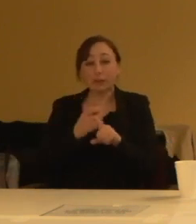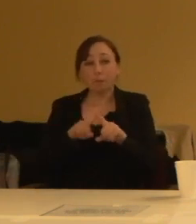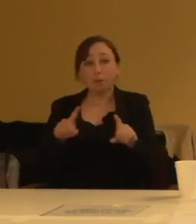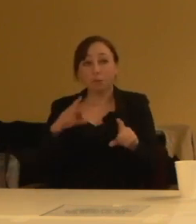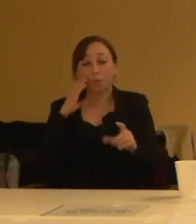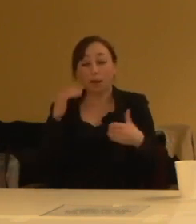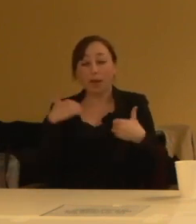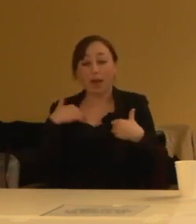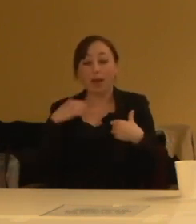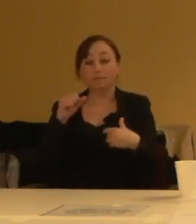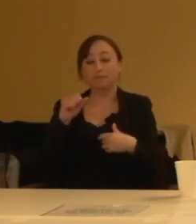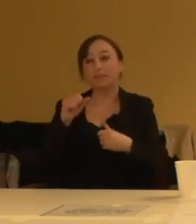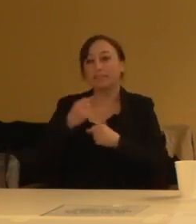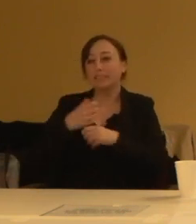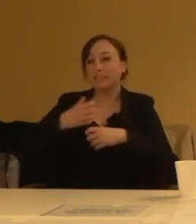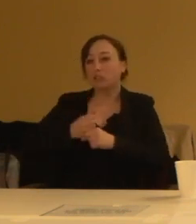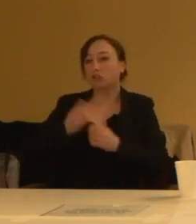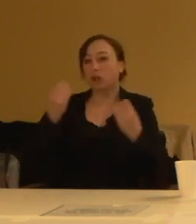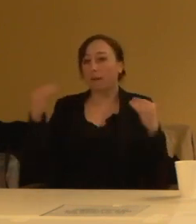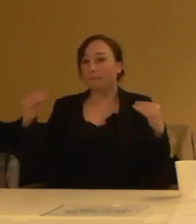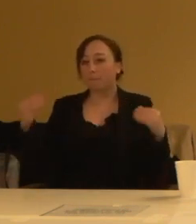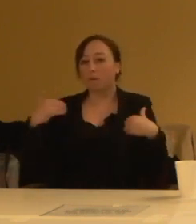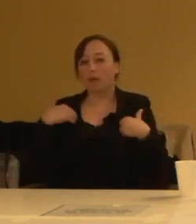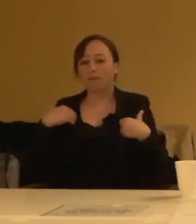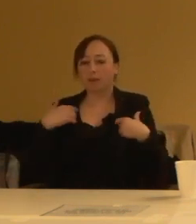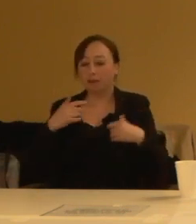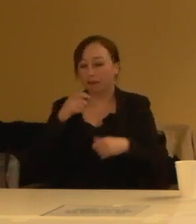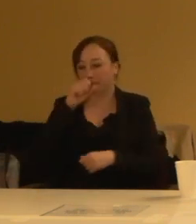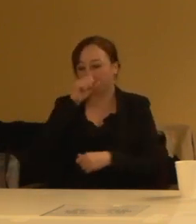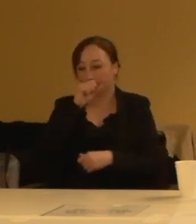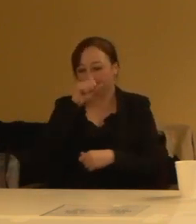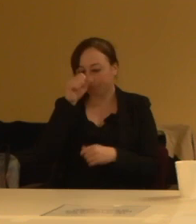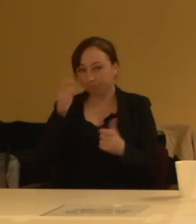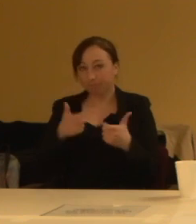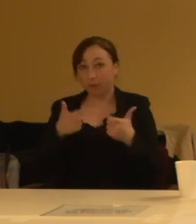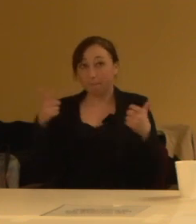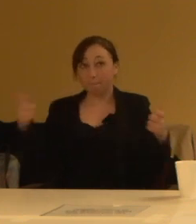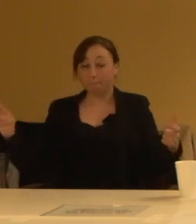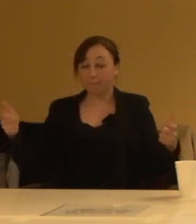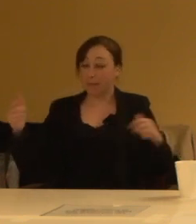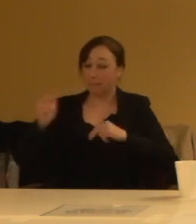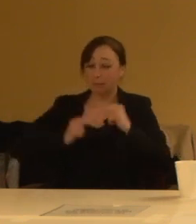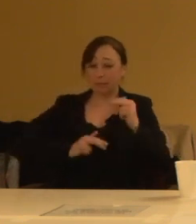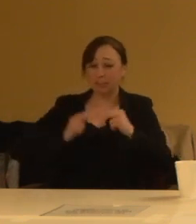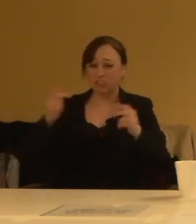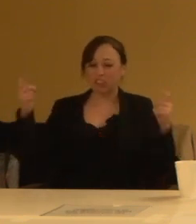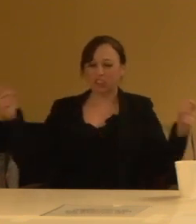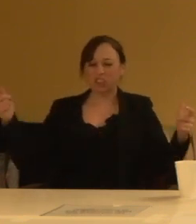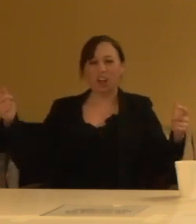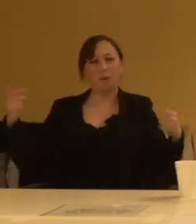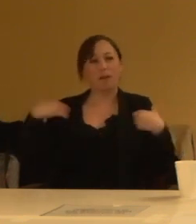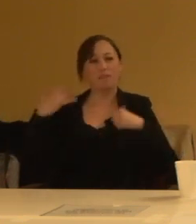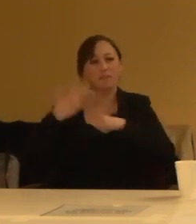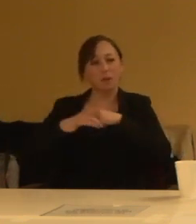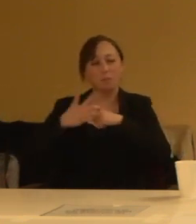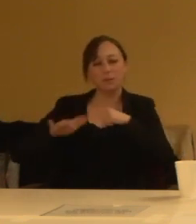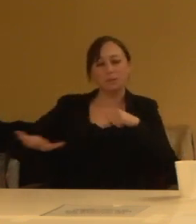we have our own scene shop and all this stuff. It is truly, truly massive. I've never seen anything like that. So we have all these spaces where like you can, you know,